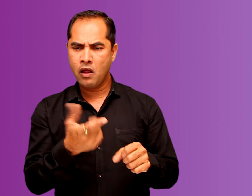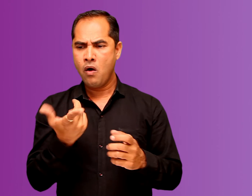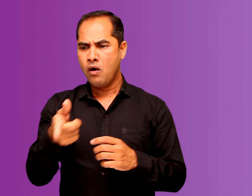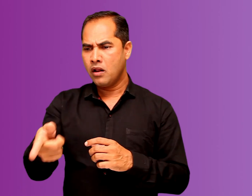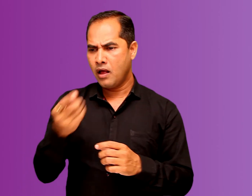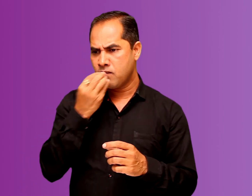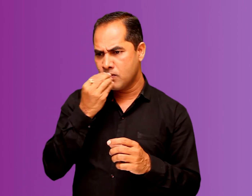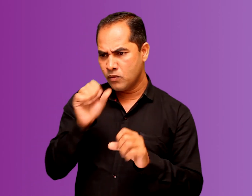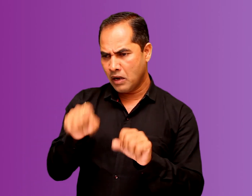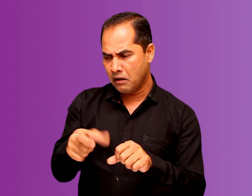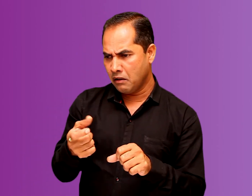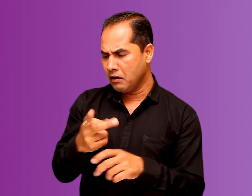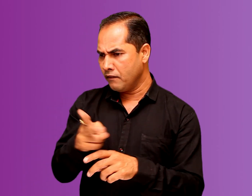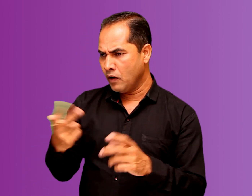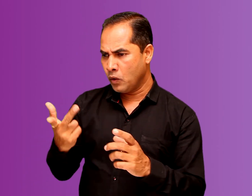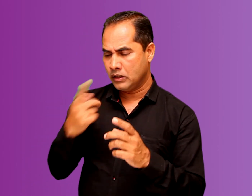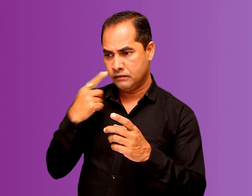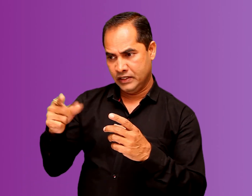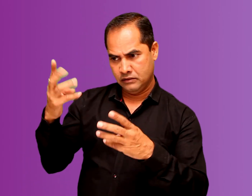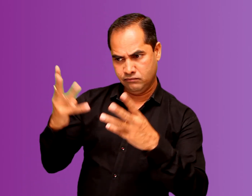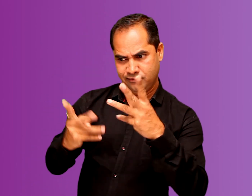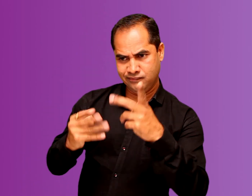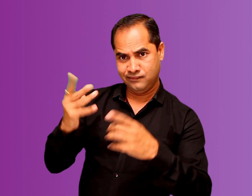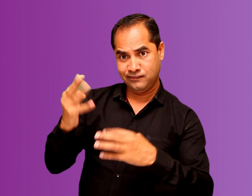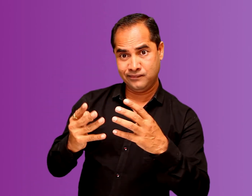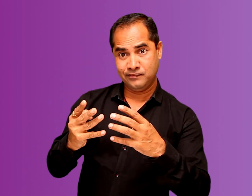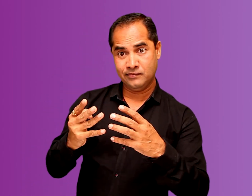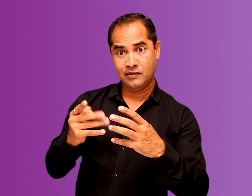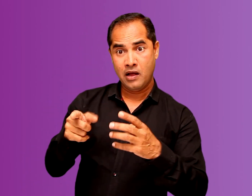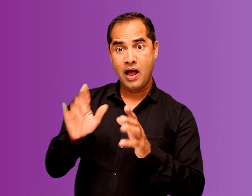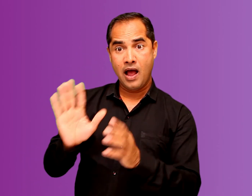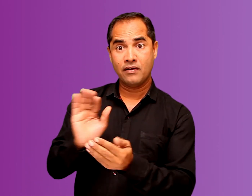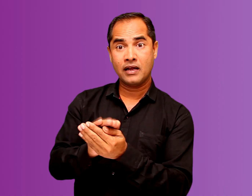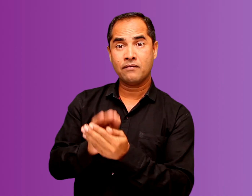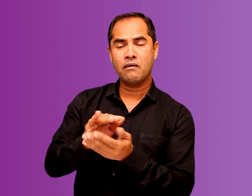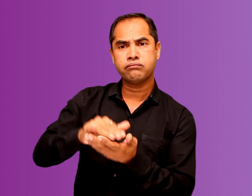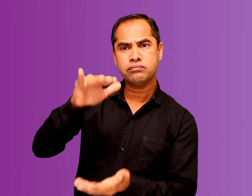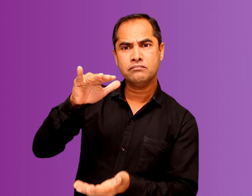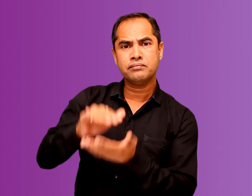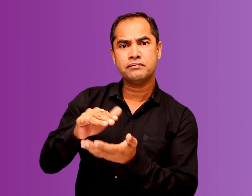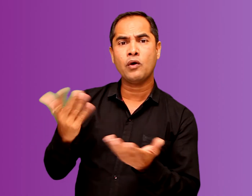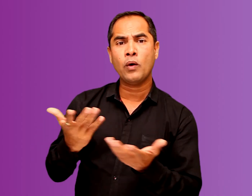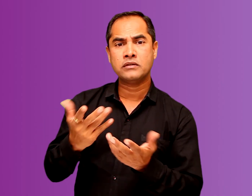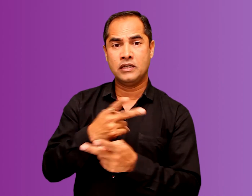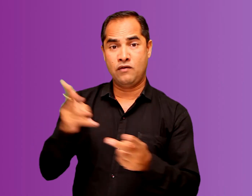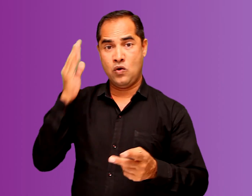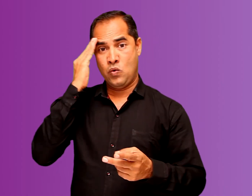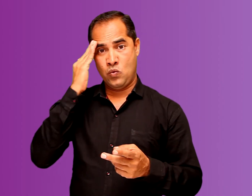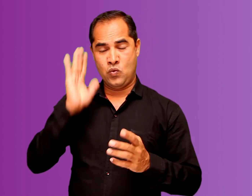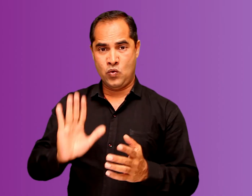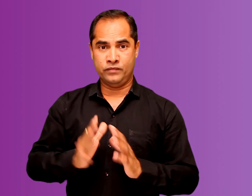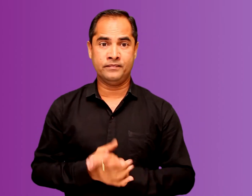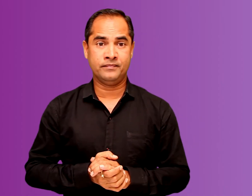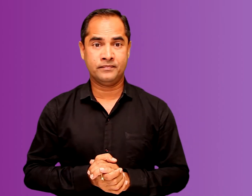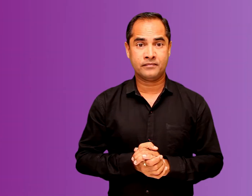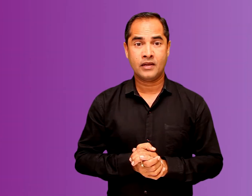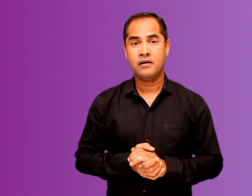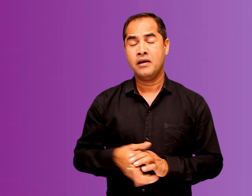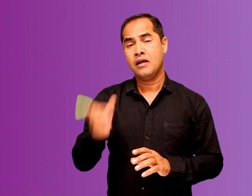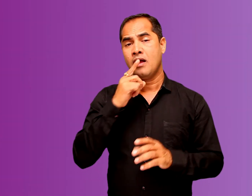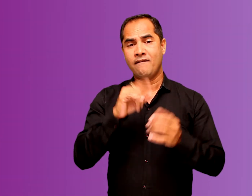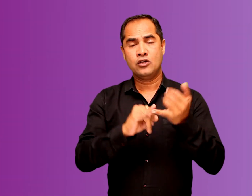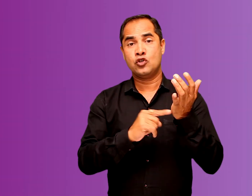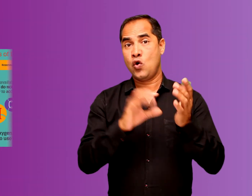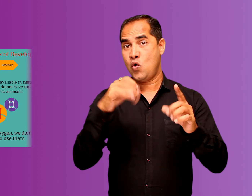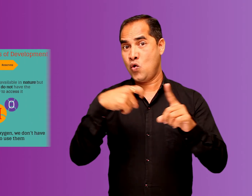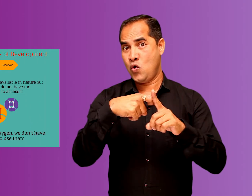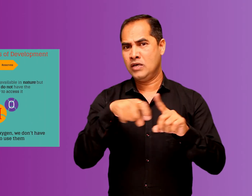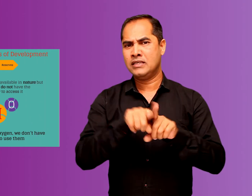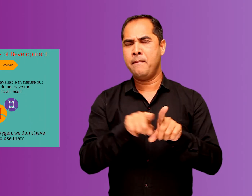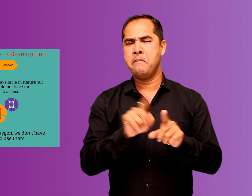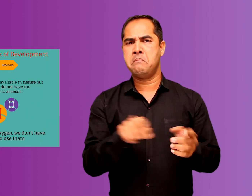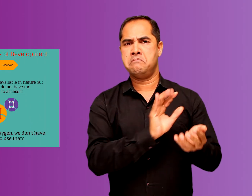the quality and quantity have been determined for proper utilization next